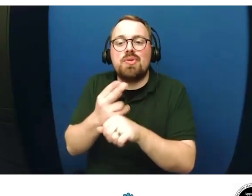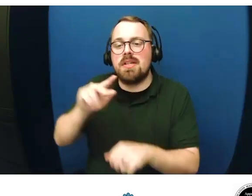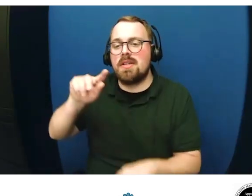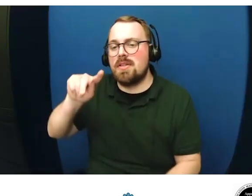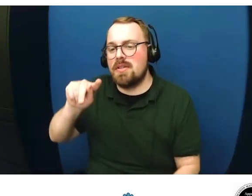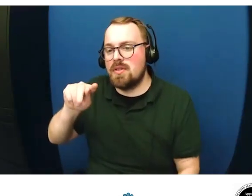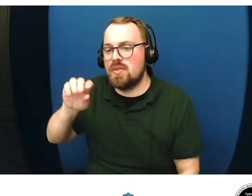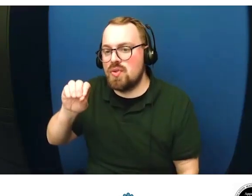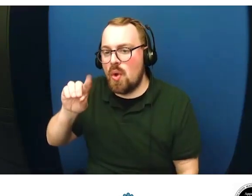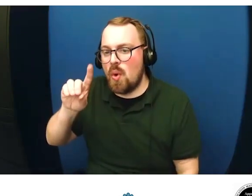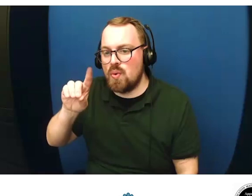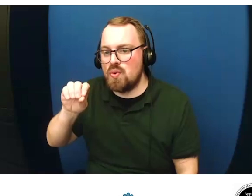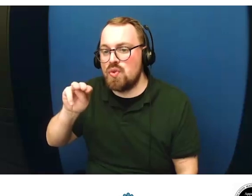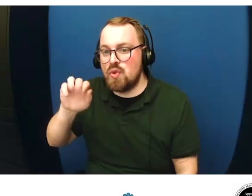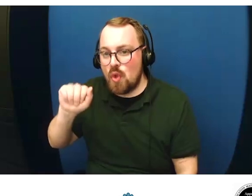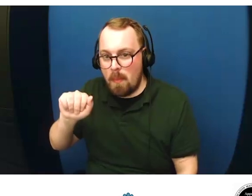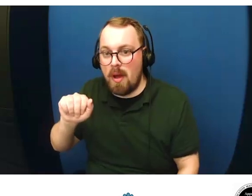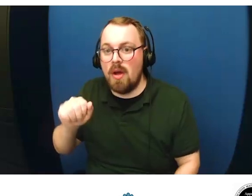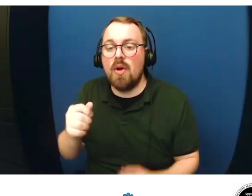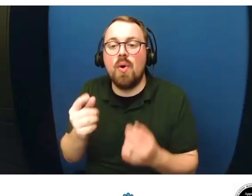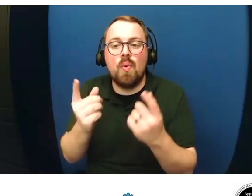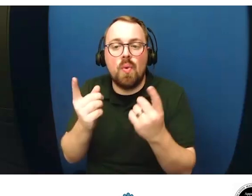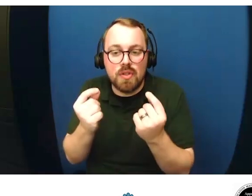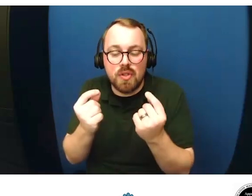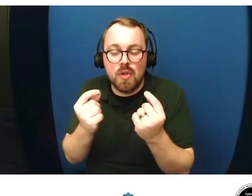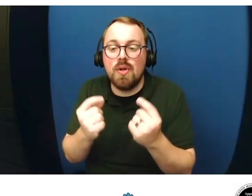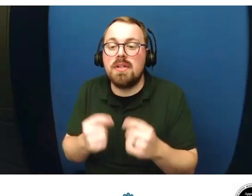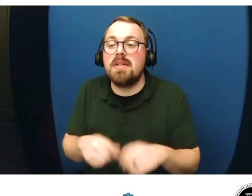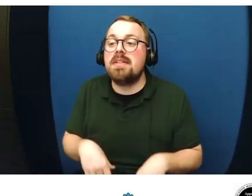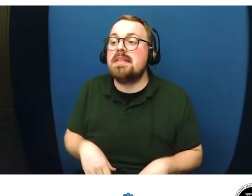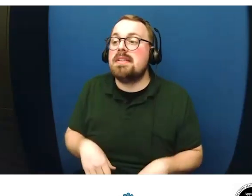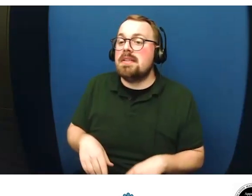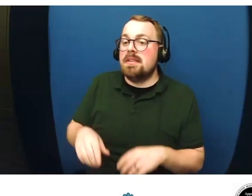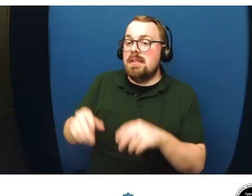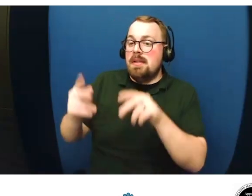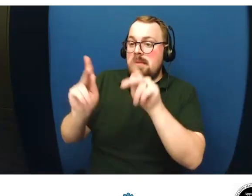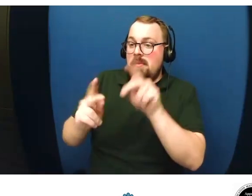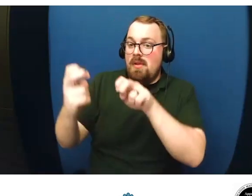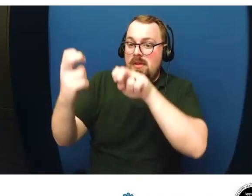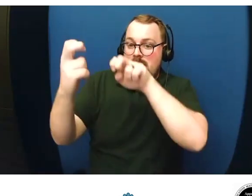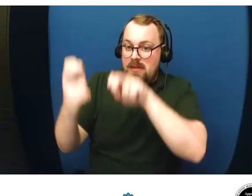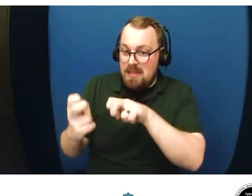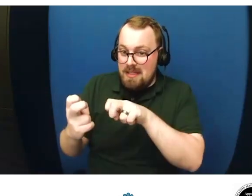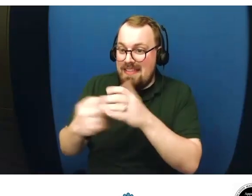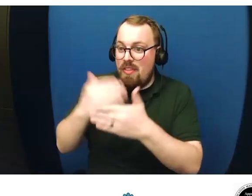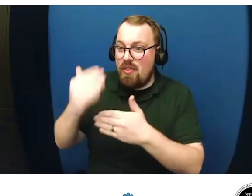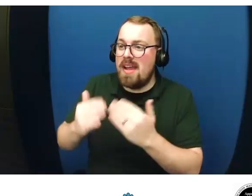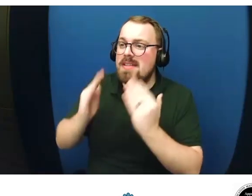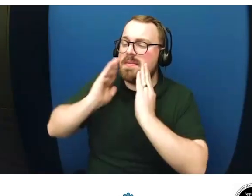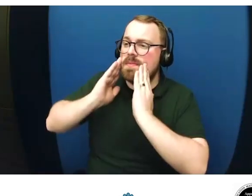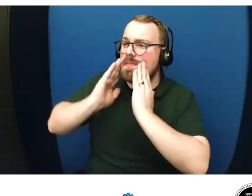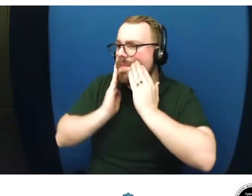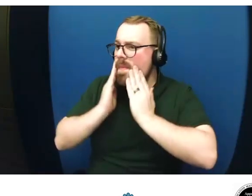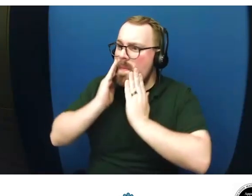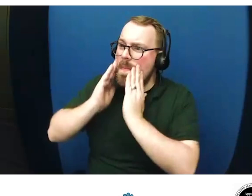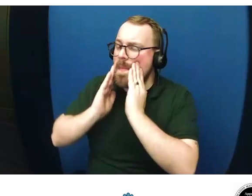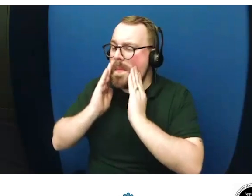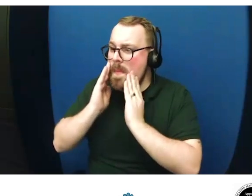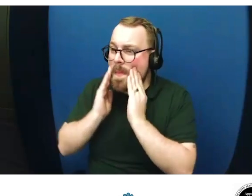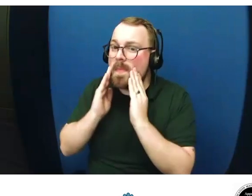which is where they place their fingers and thumb on the speaker's lips and jawline, and they're essentially tactilely